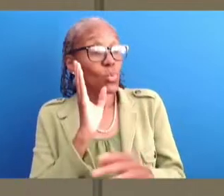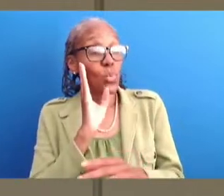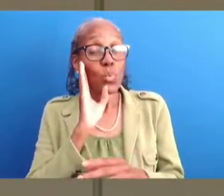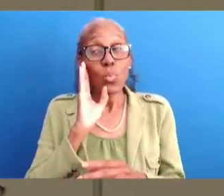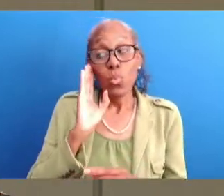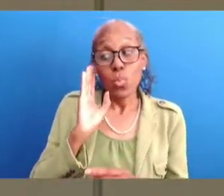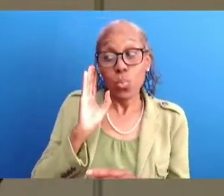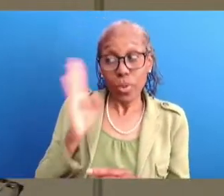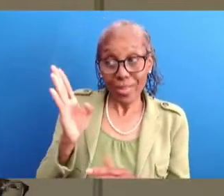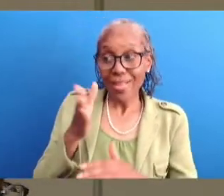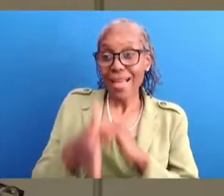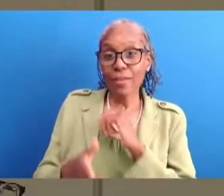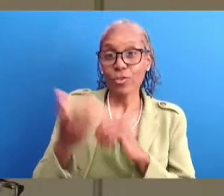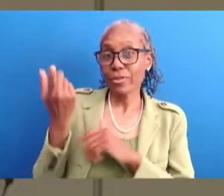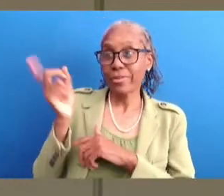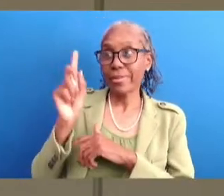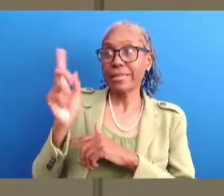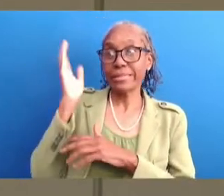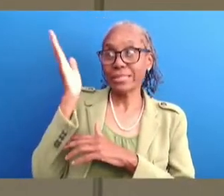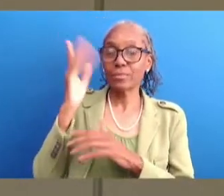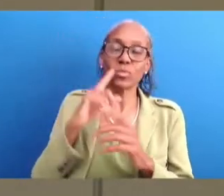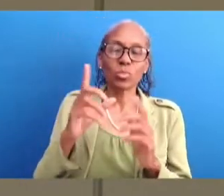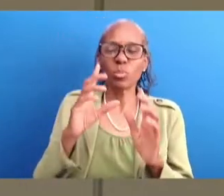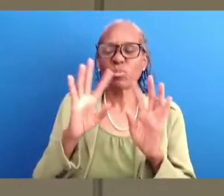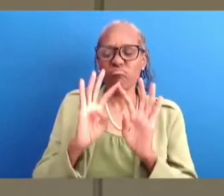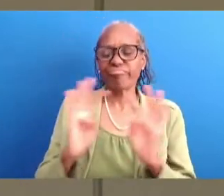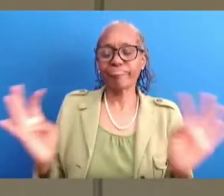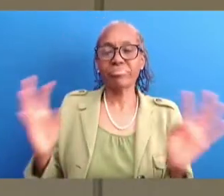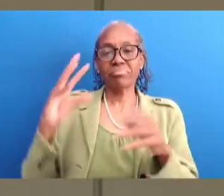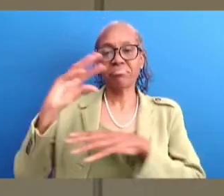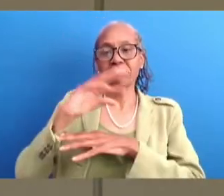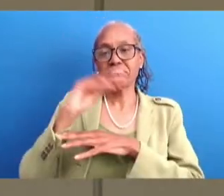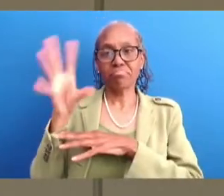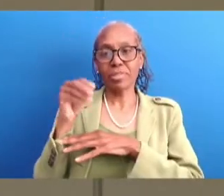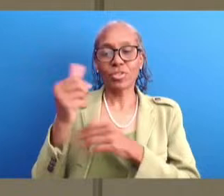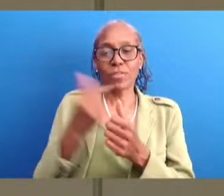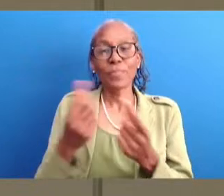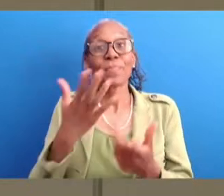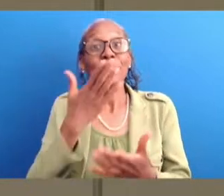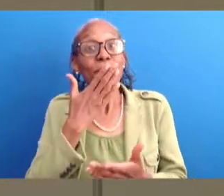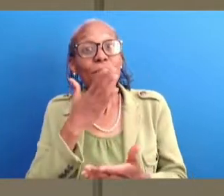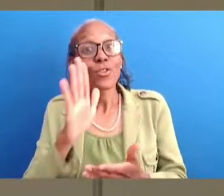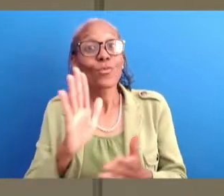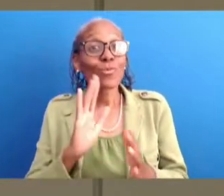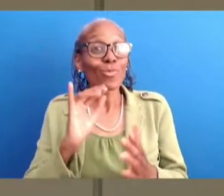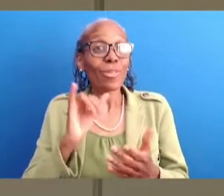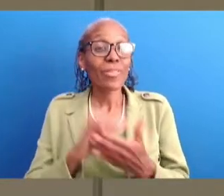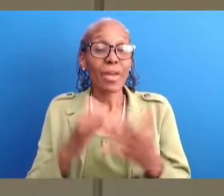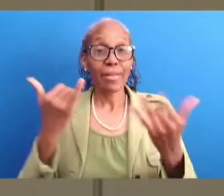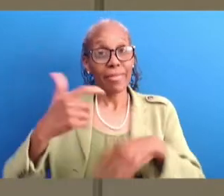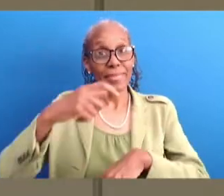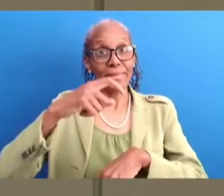[ APPL DO YOU WANT A PICTURE? WE'RE GOING TO GET